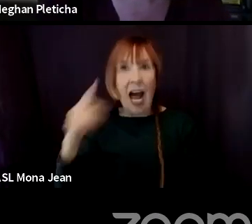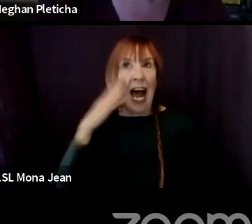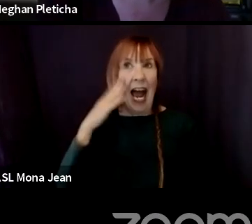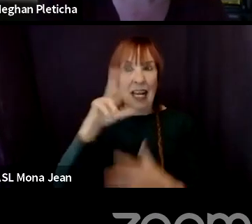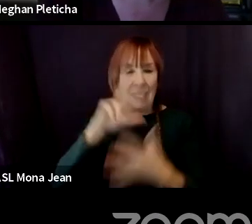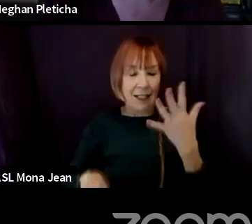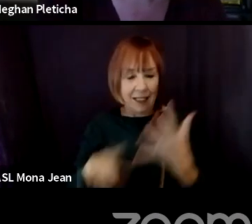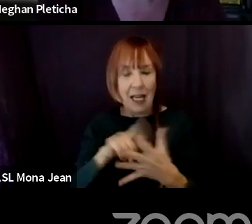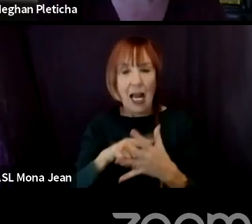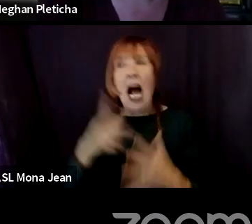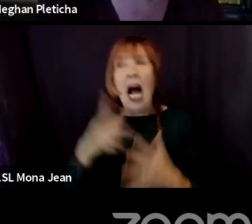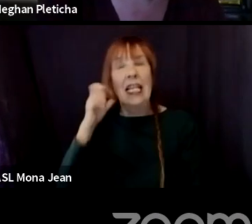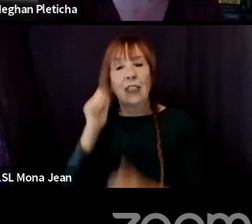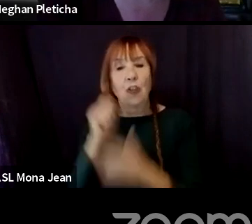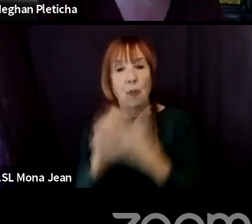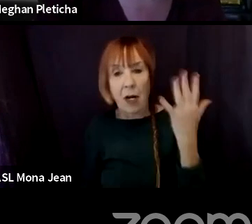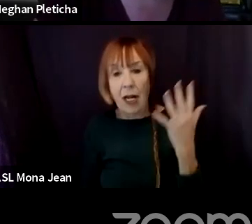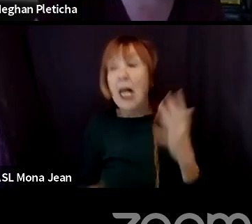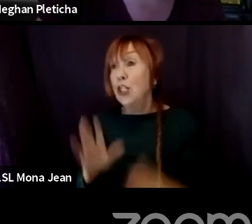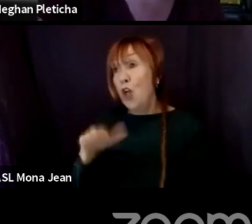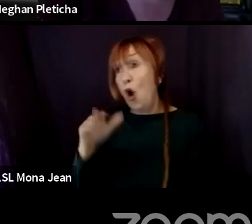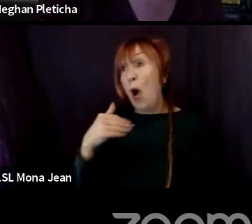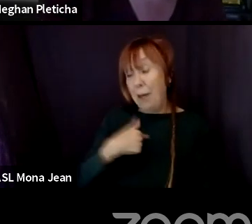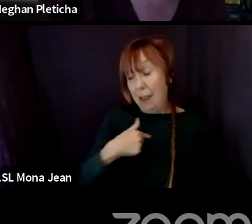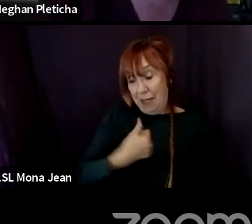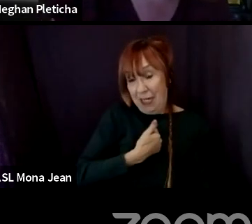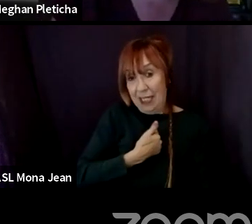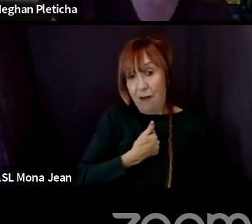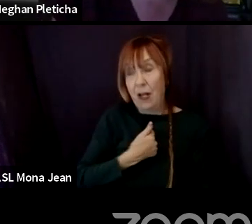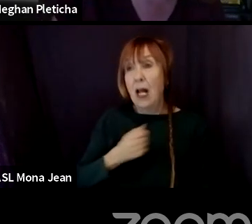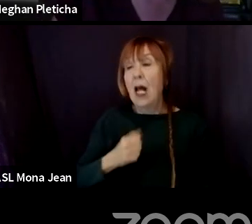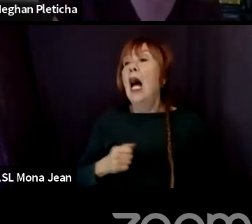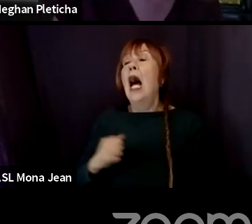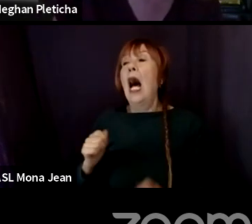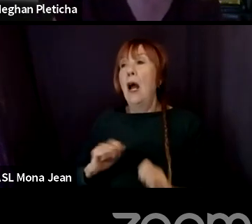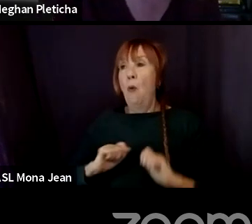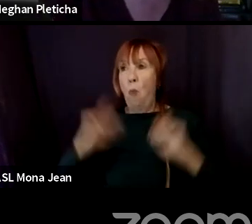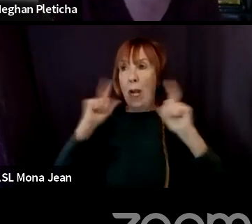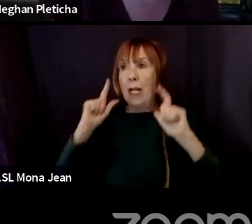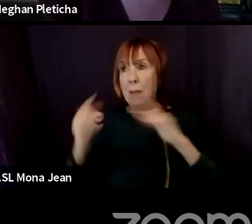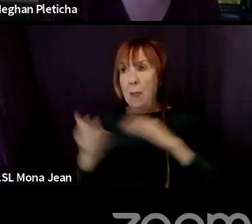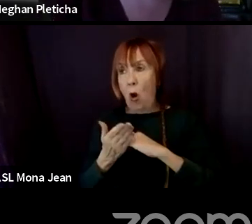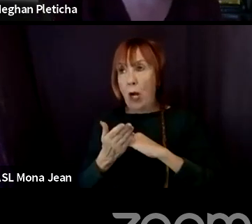I'm one of those guys, by the way, I wake up in the morning, and after I jump out of the shower, I turn on the podcast, that's all I do.